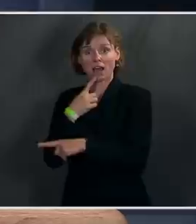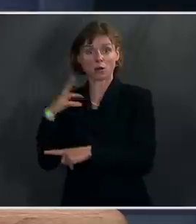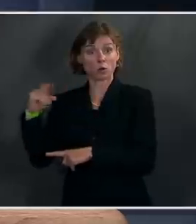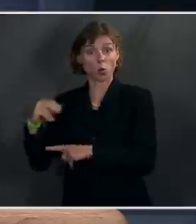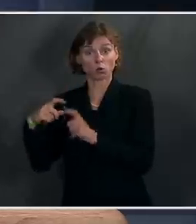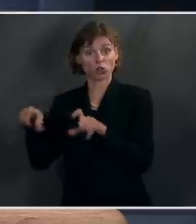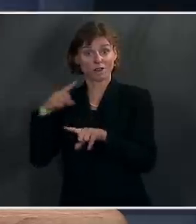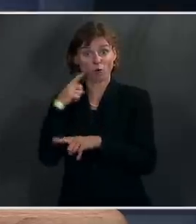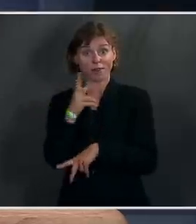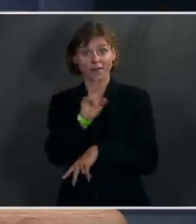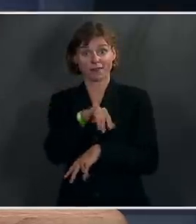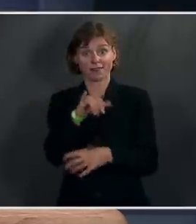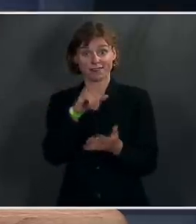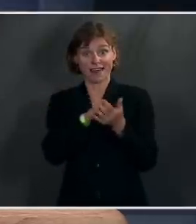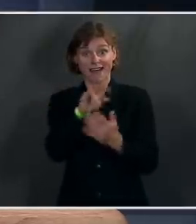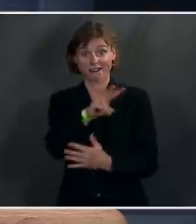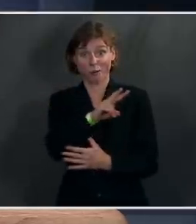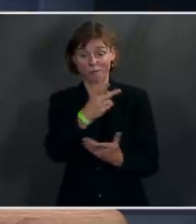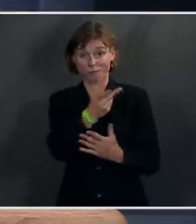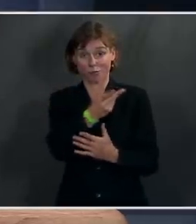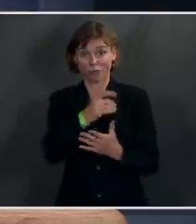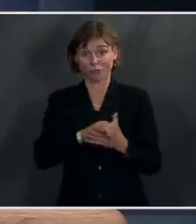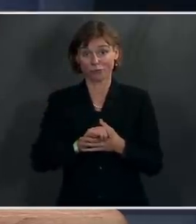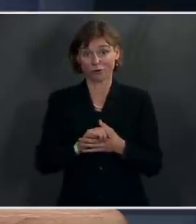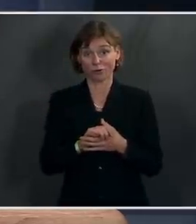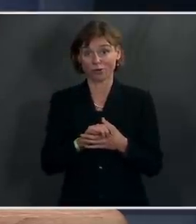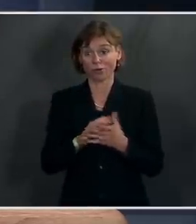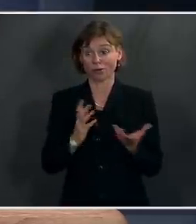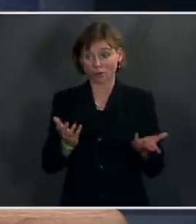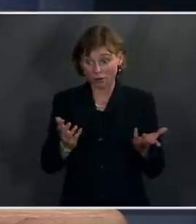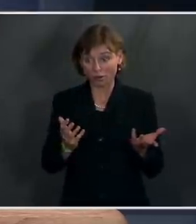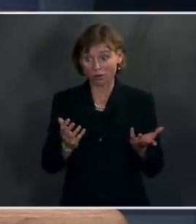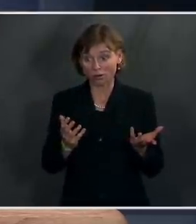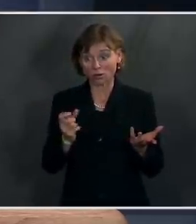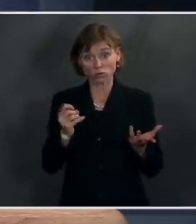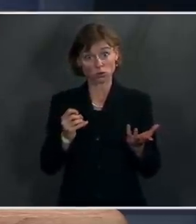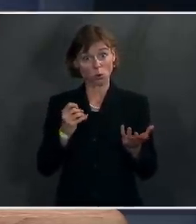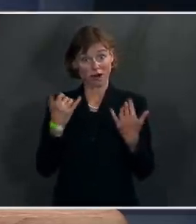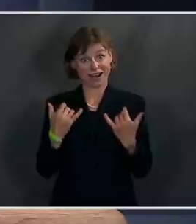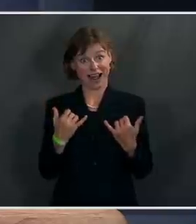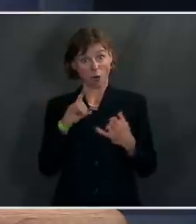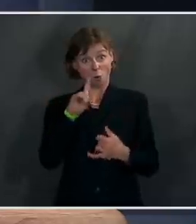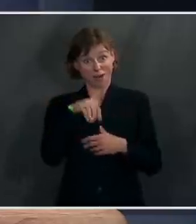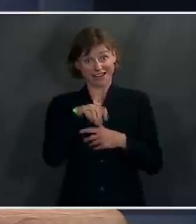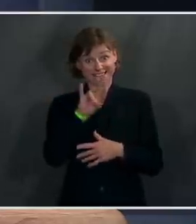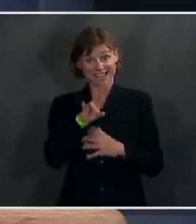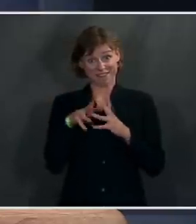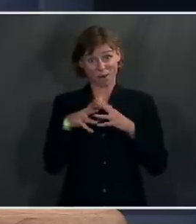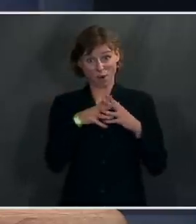And his view is that at this point in our country, when one in seven American families don't have enough food to eat,